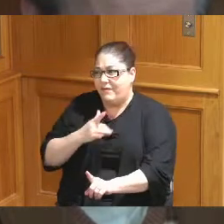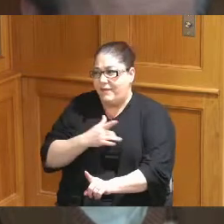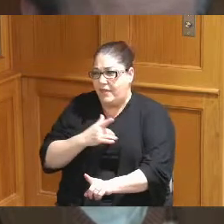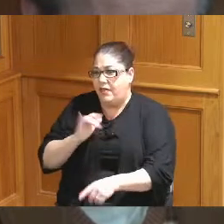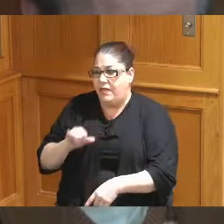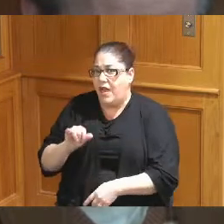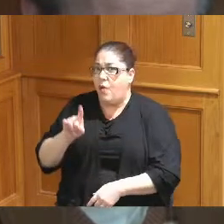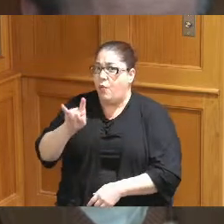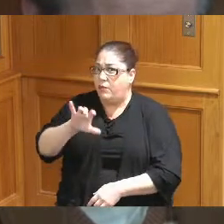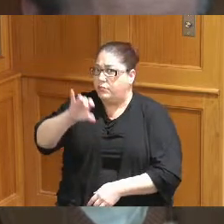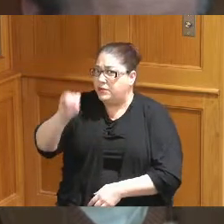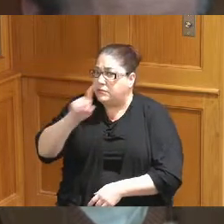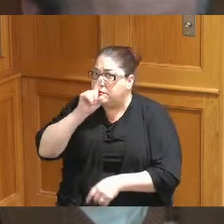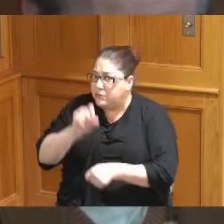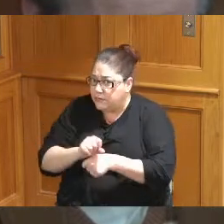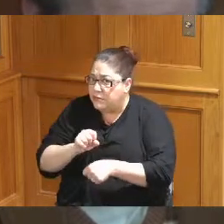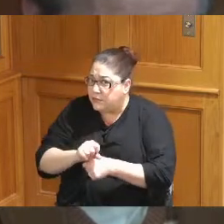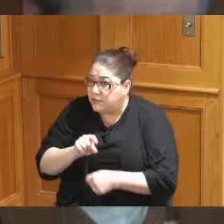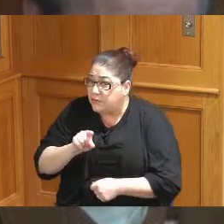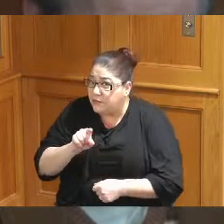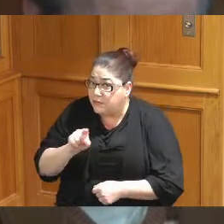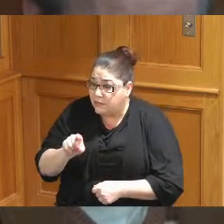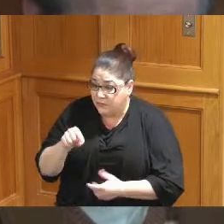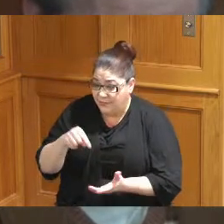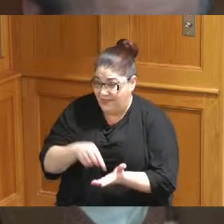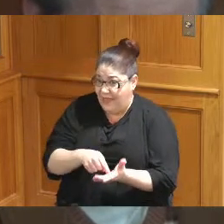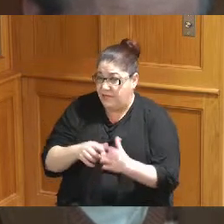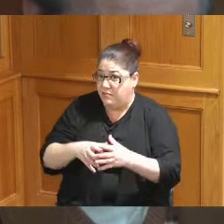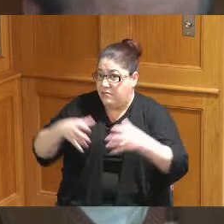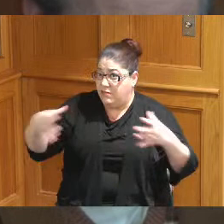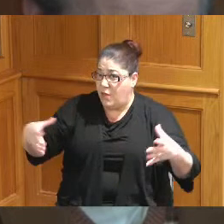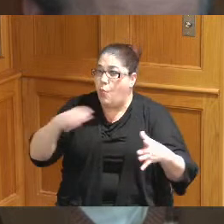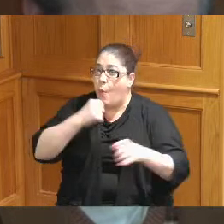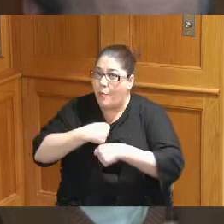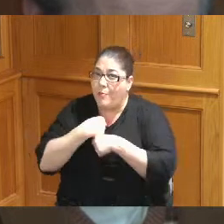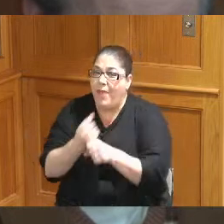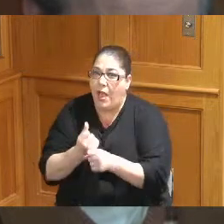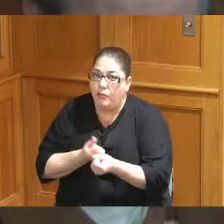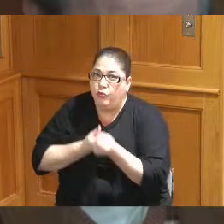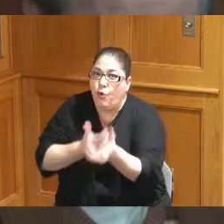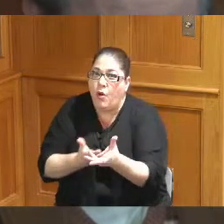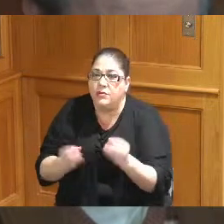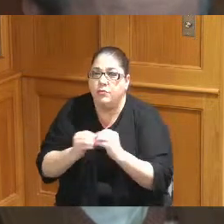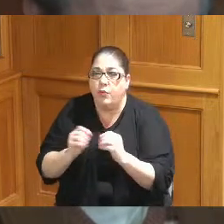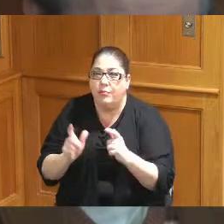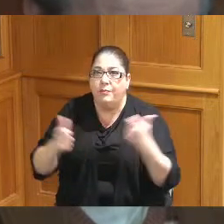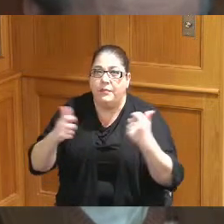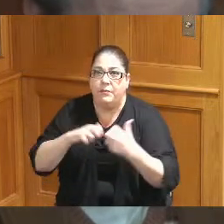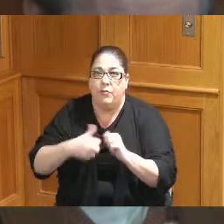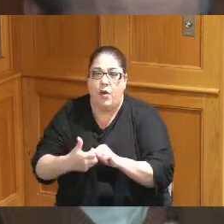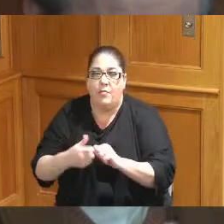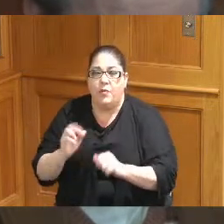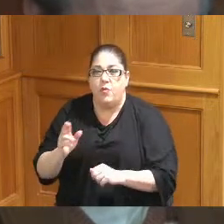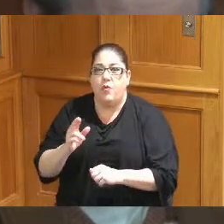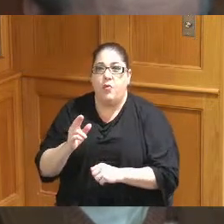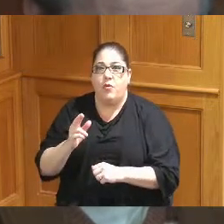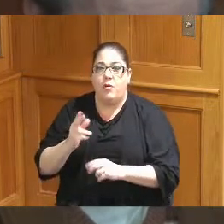a hundred percent sure that this is not going to create any issues or build upon any issues